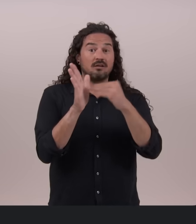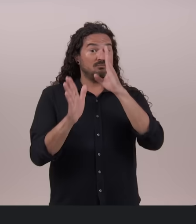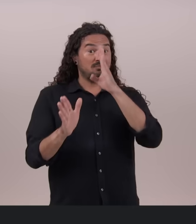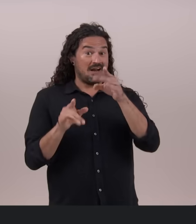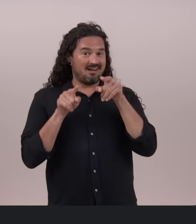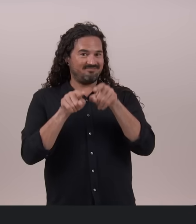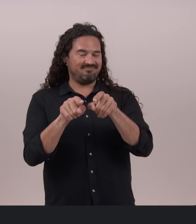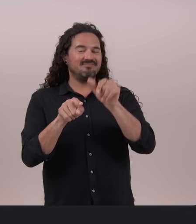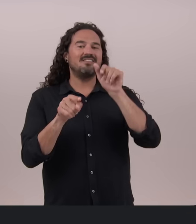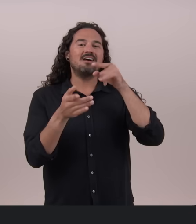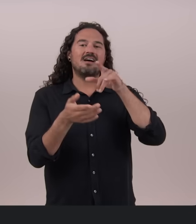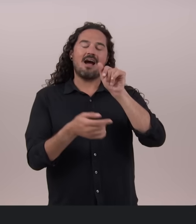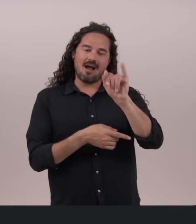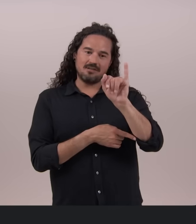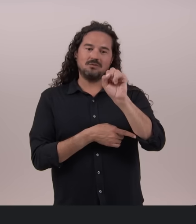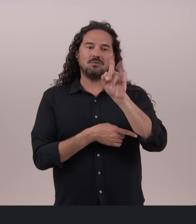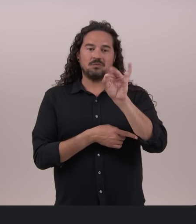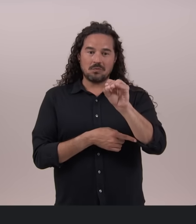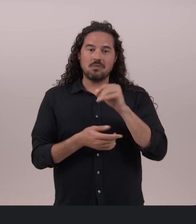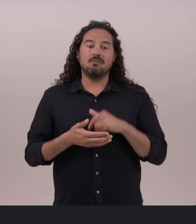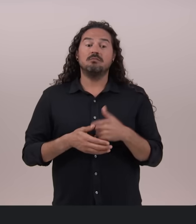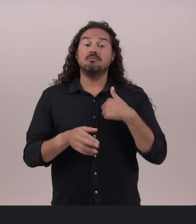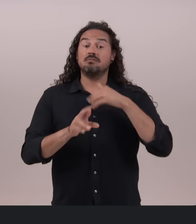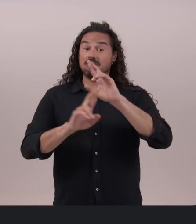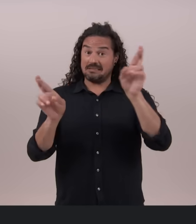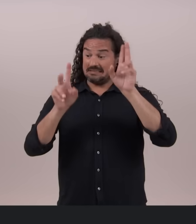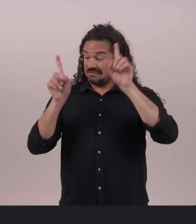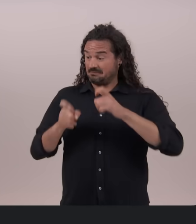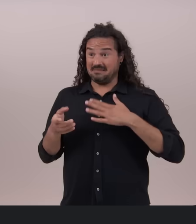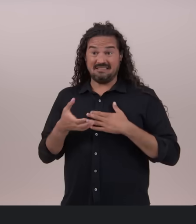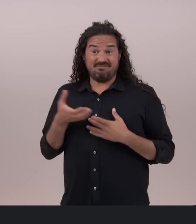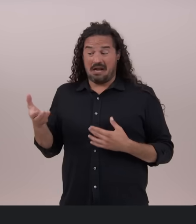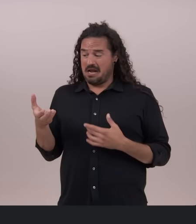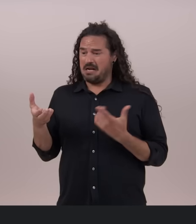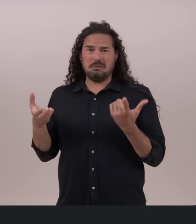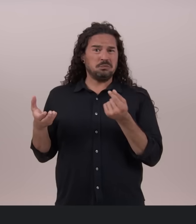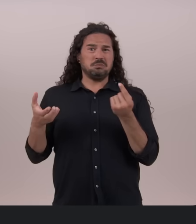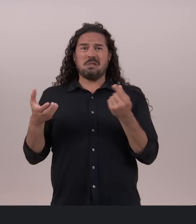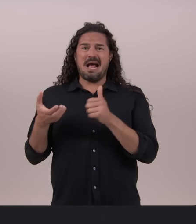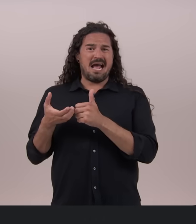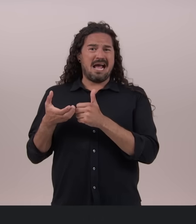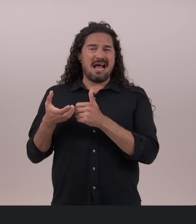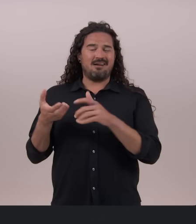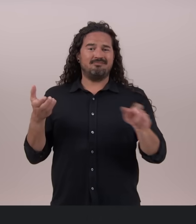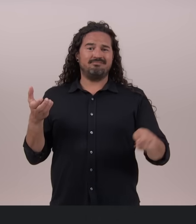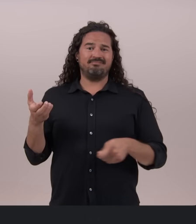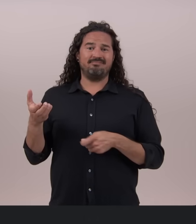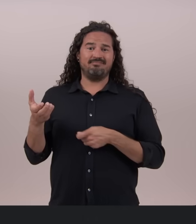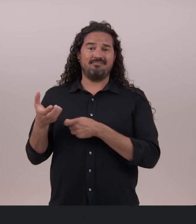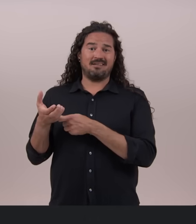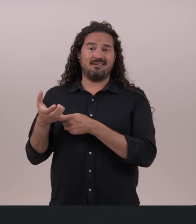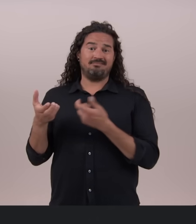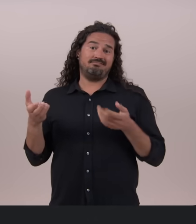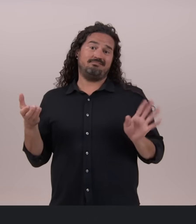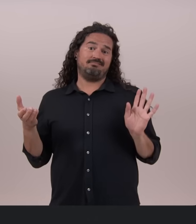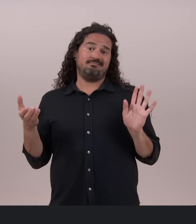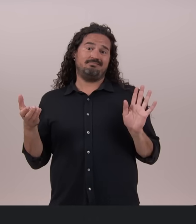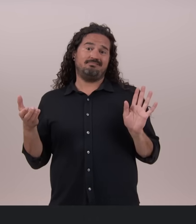When I'm ready to start testing on my own device, I simply plug in my phone to install it.